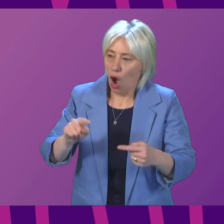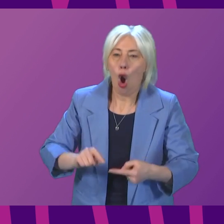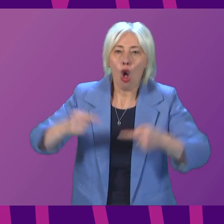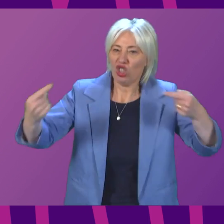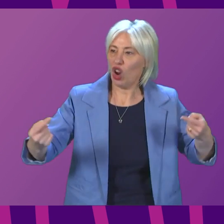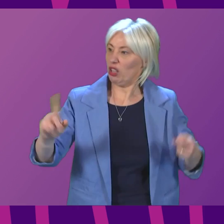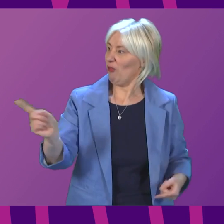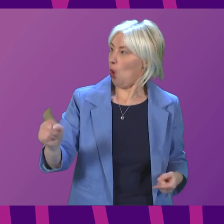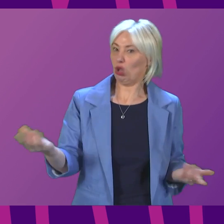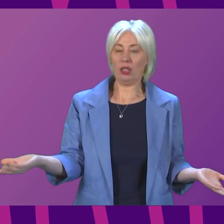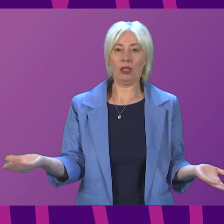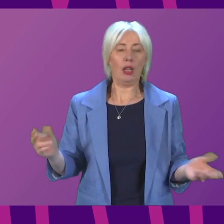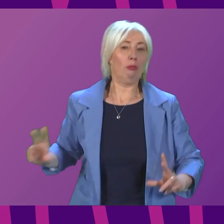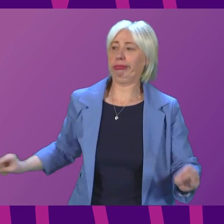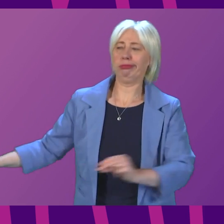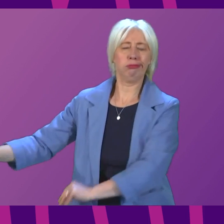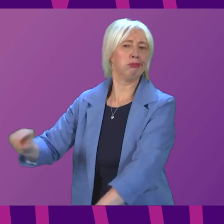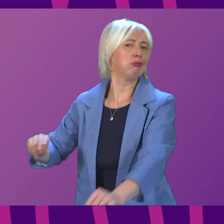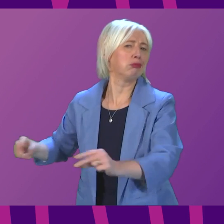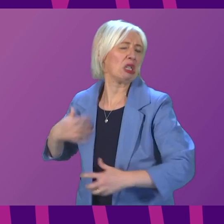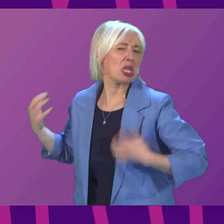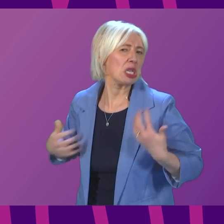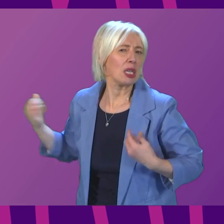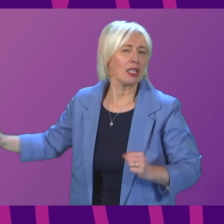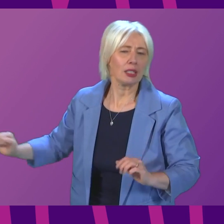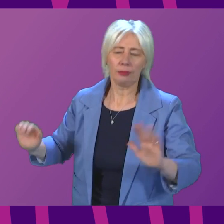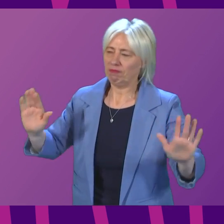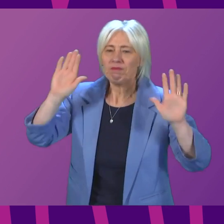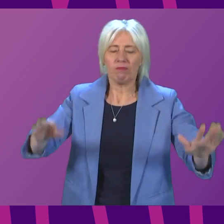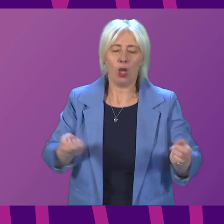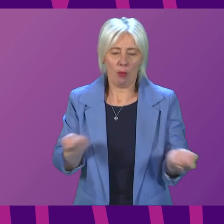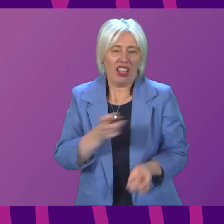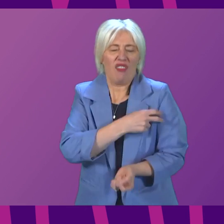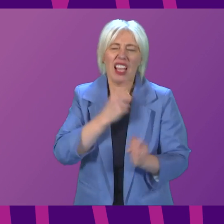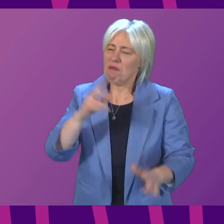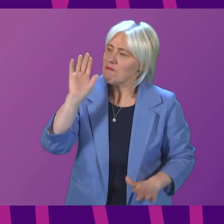To be governed—